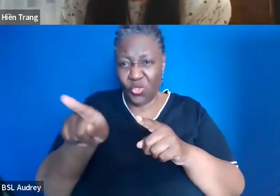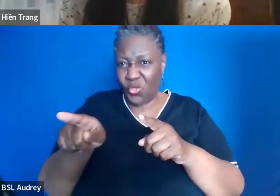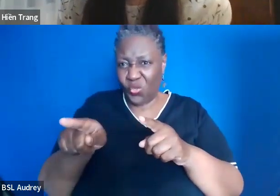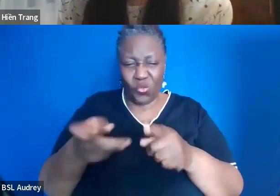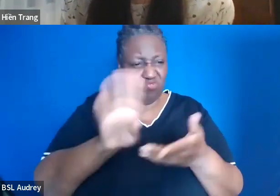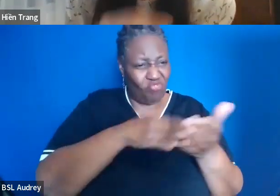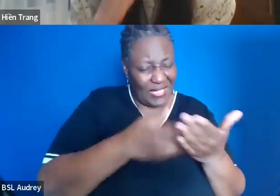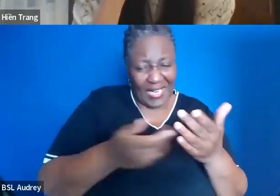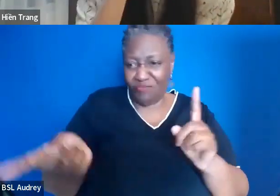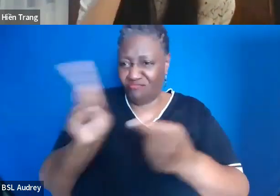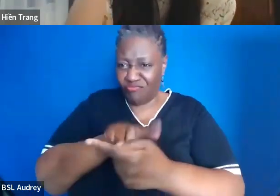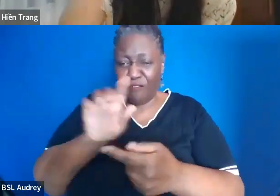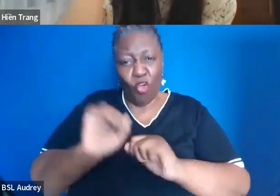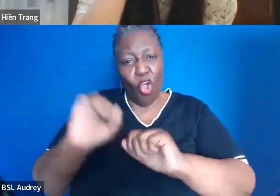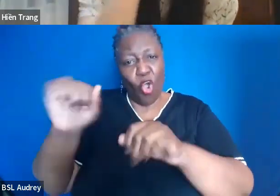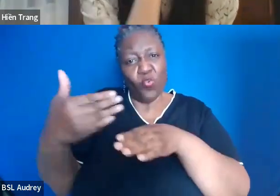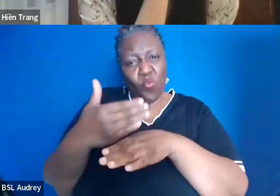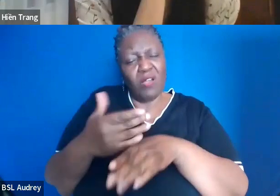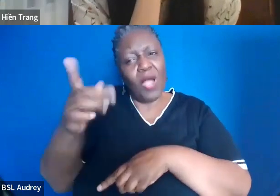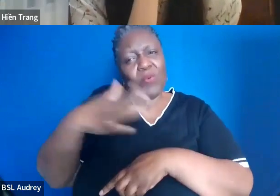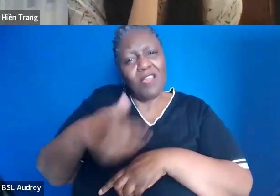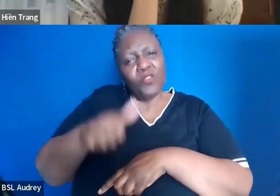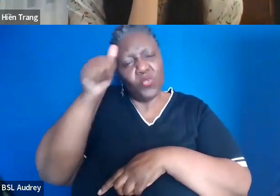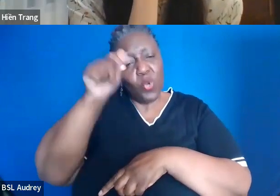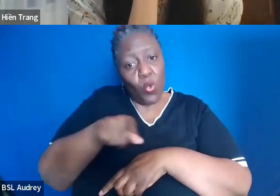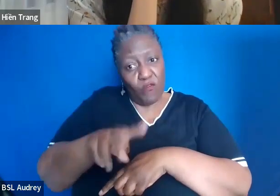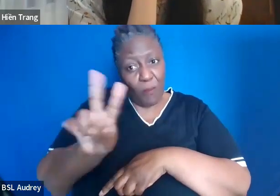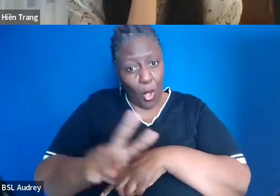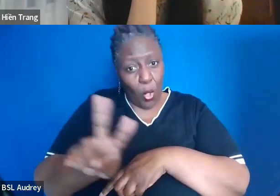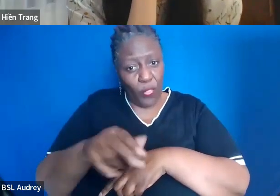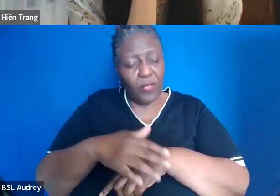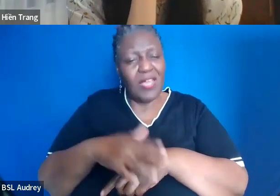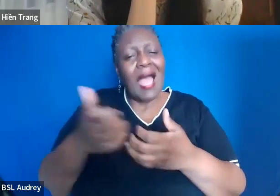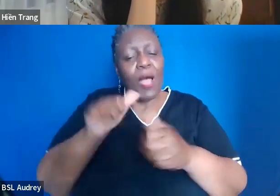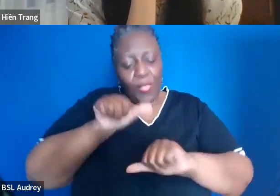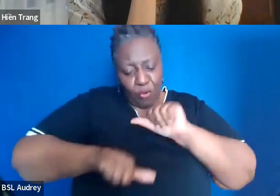for adapting her own work would love to know for both of you how the process of translating